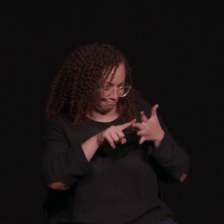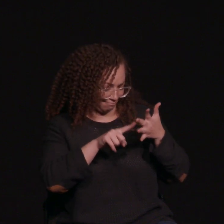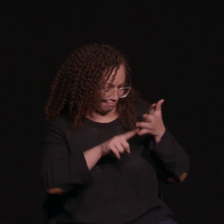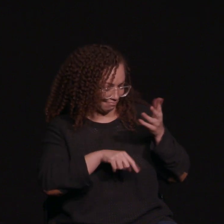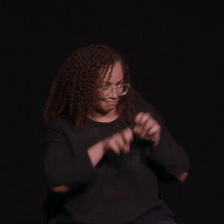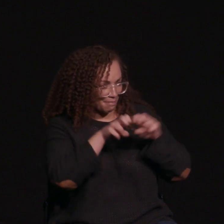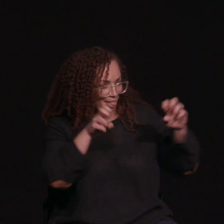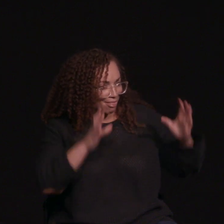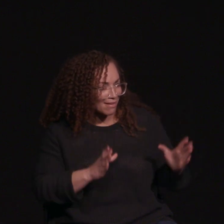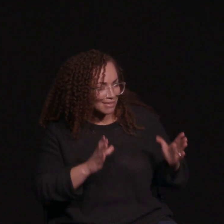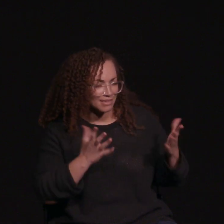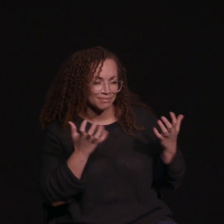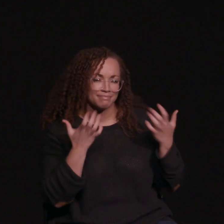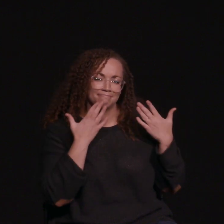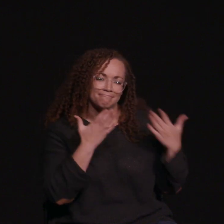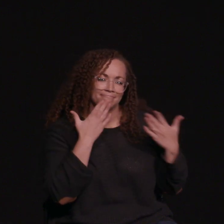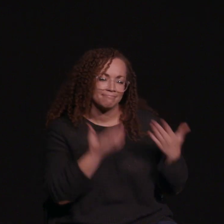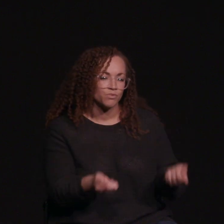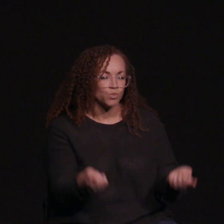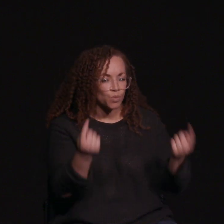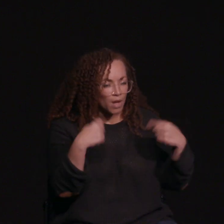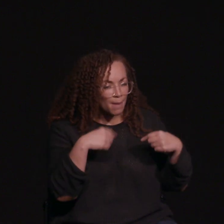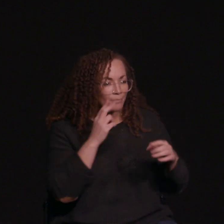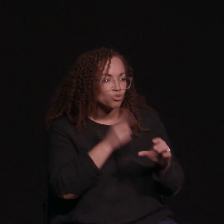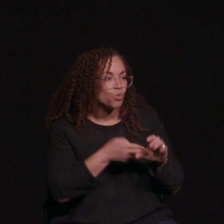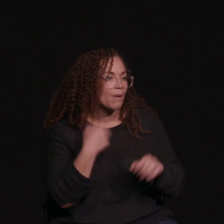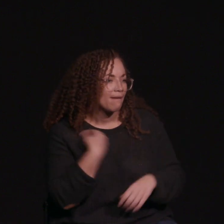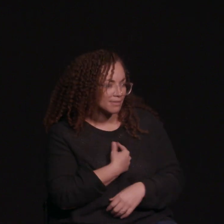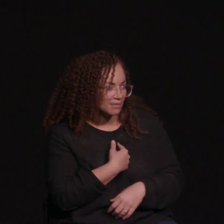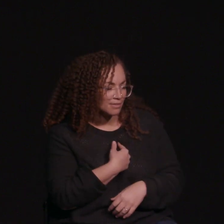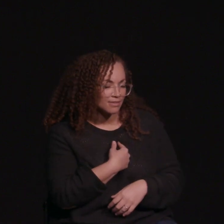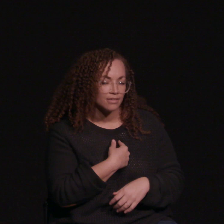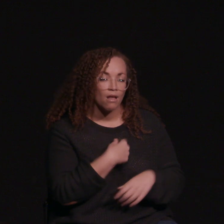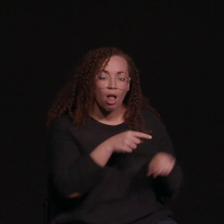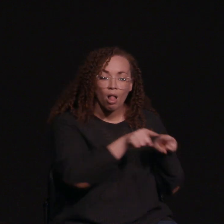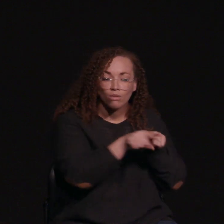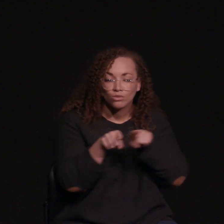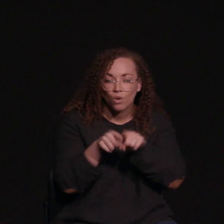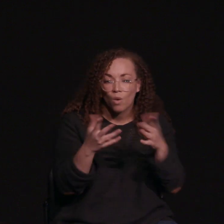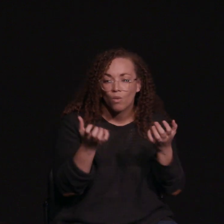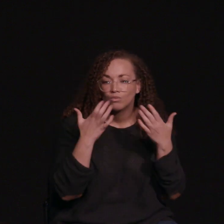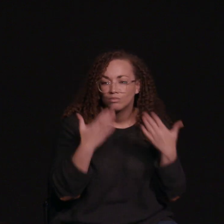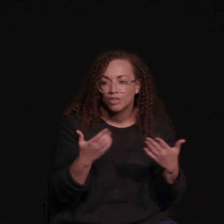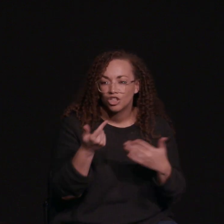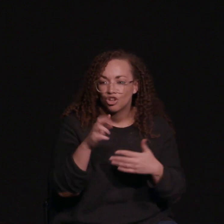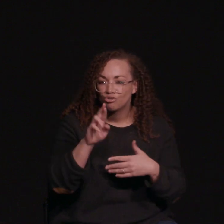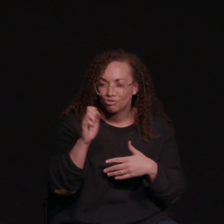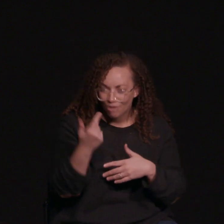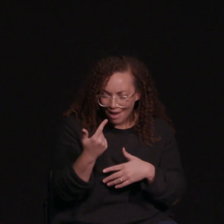We thank you for making the time to join us. I also wanna thank Greg Niemeyer and the Department of Art